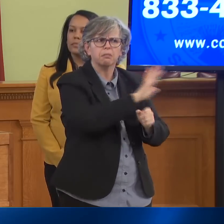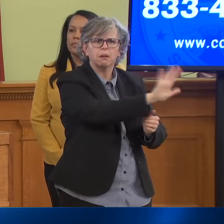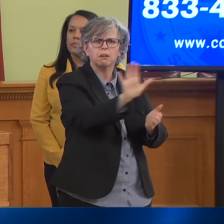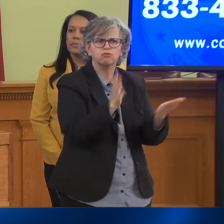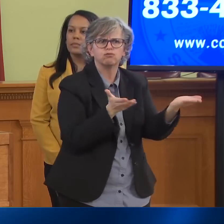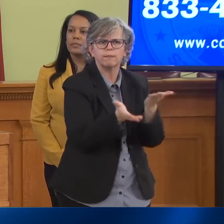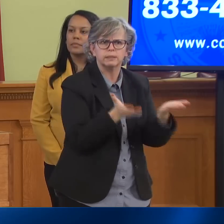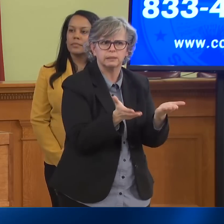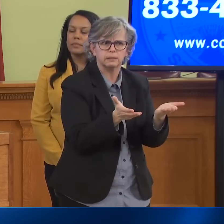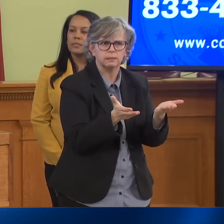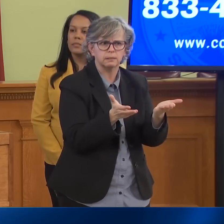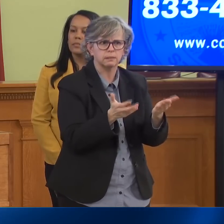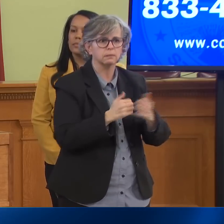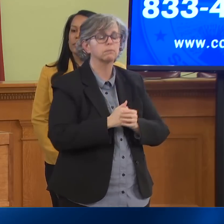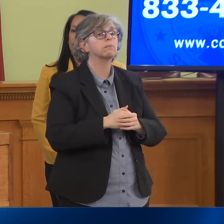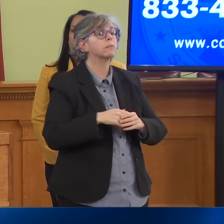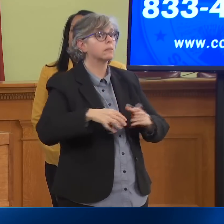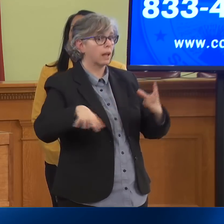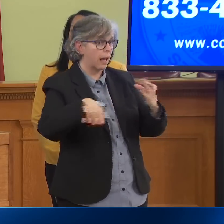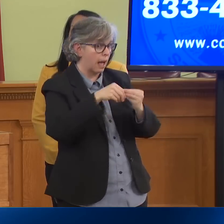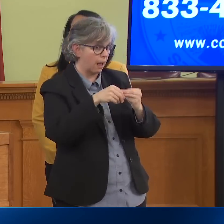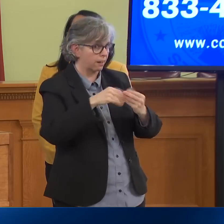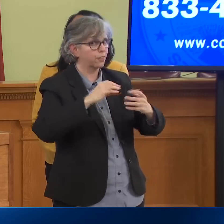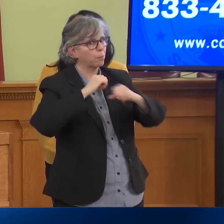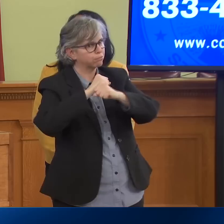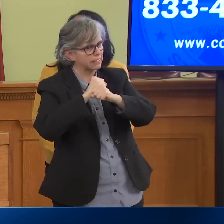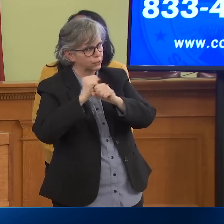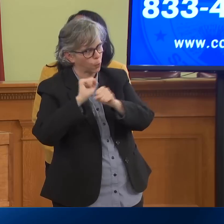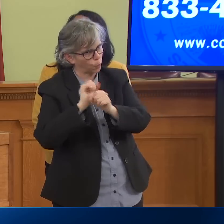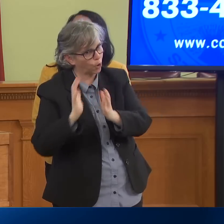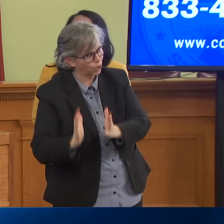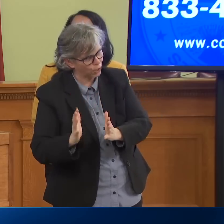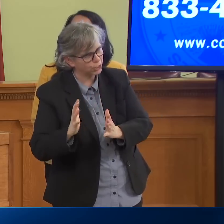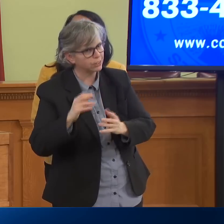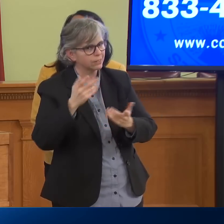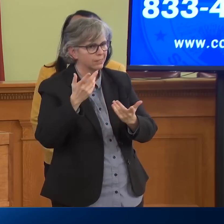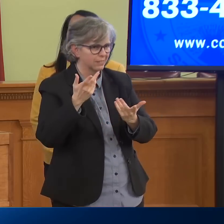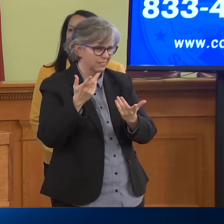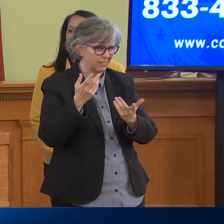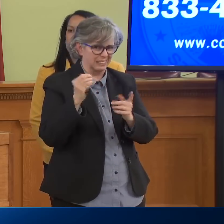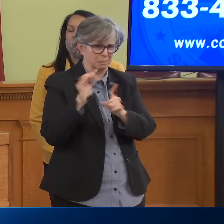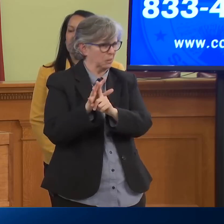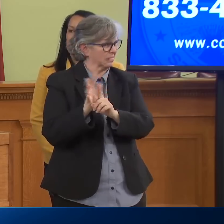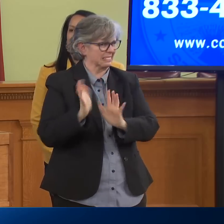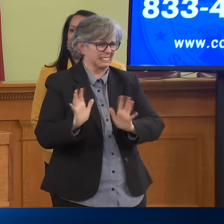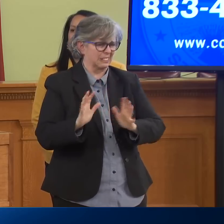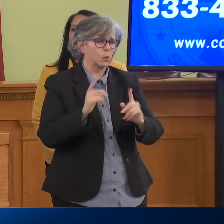IN PERSON FOR THAT CARE. THESE ARE IMPORTANT ACTIONS FOR US TO TAKE TO ENSURE PEOPLE CAN STILL GET THE MENTAL HEALTH AND ADDICTION SERVICES THEY NEED SO THAT WE ARE PROTECTING THE